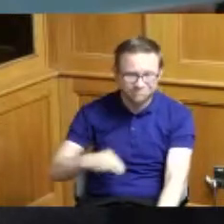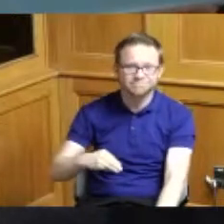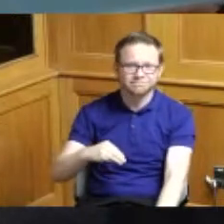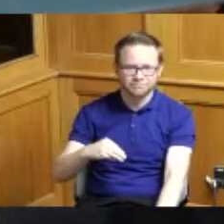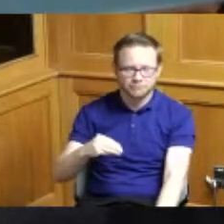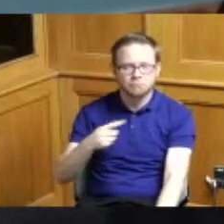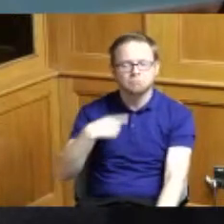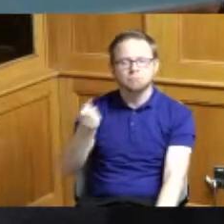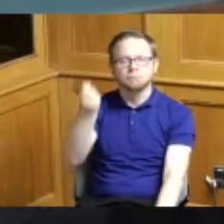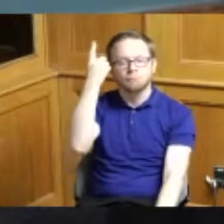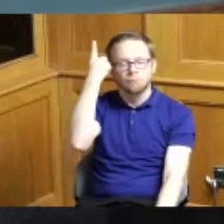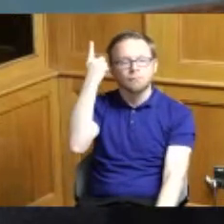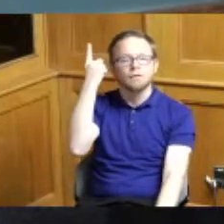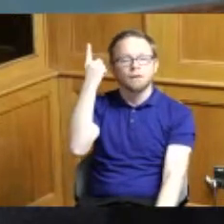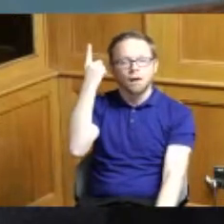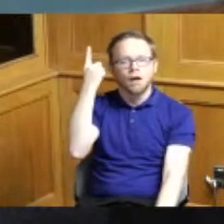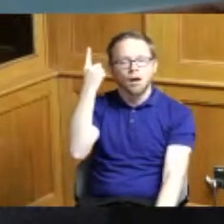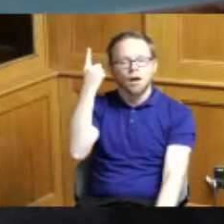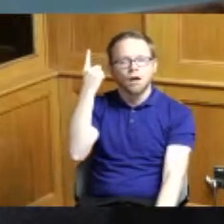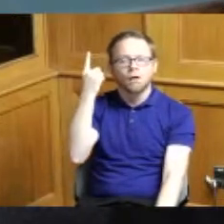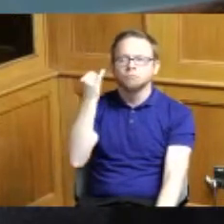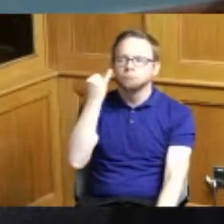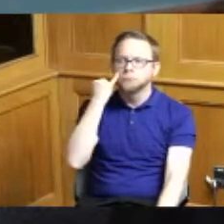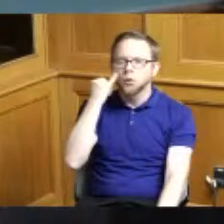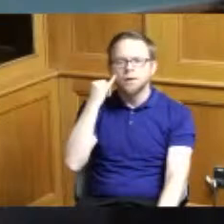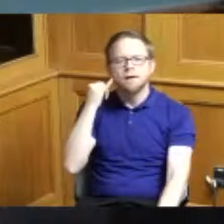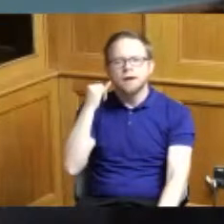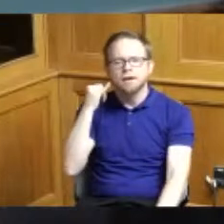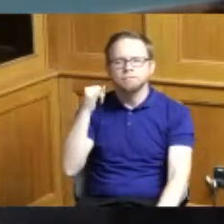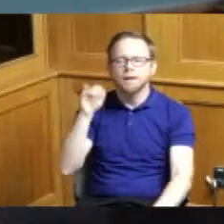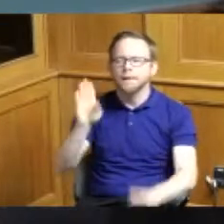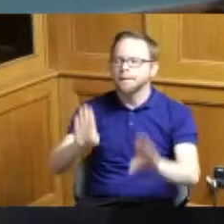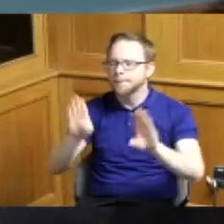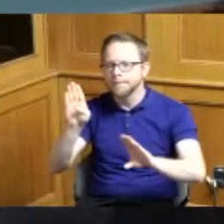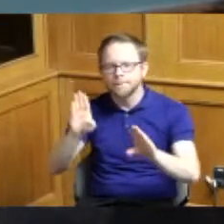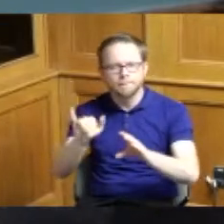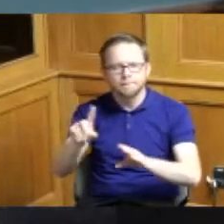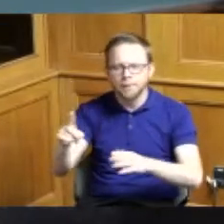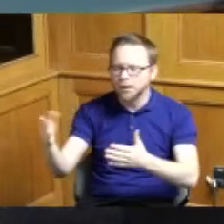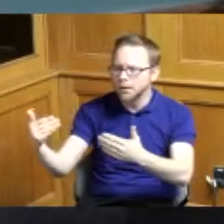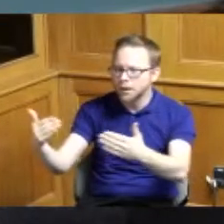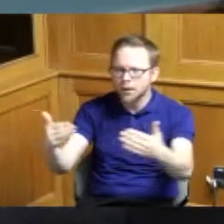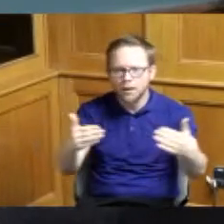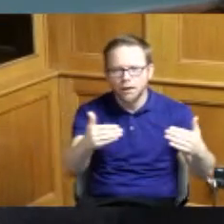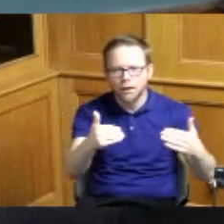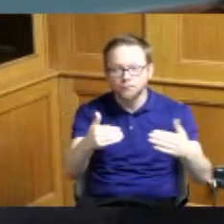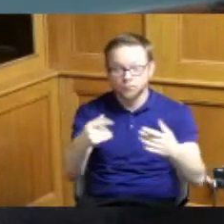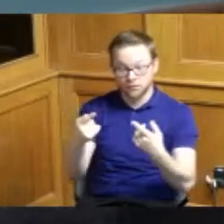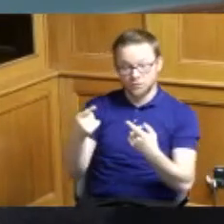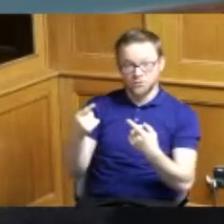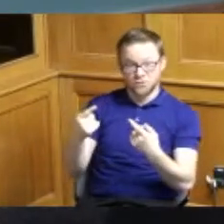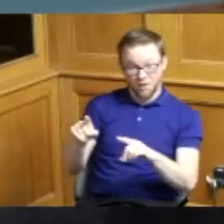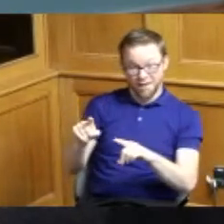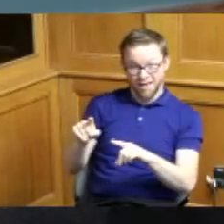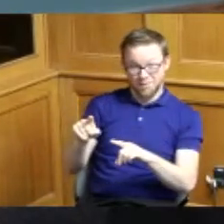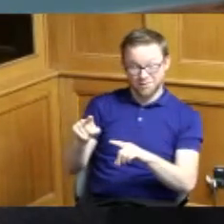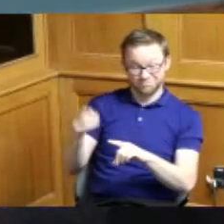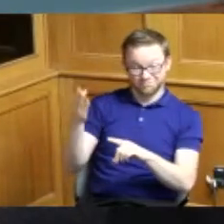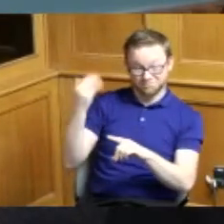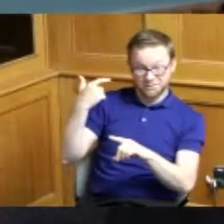whenever you go out and bid for something I actually uh put out originally to get the all-star